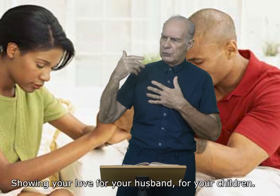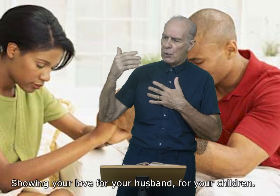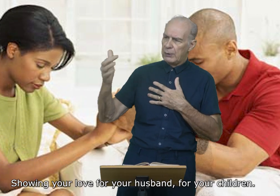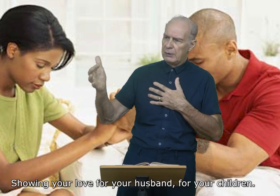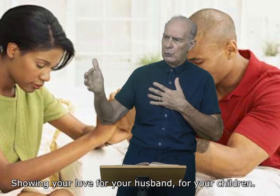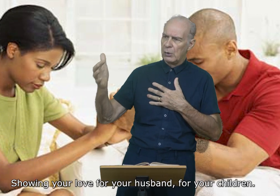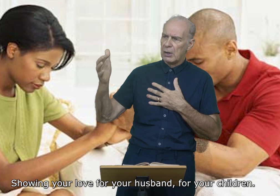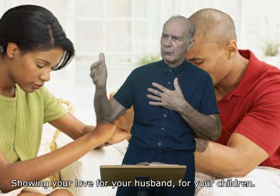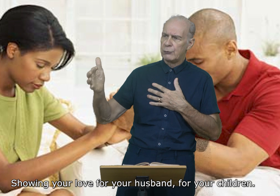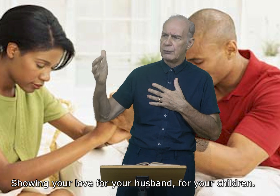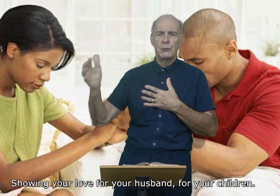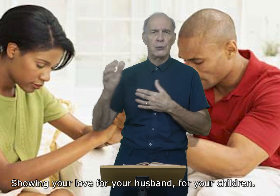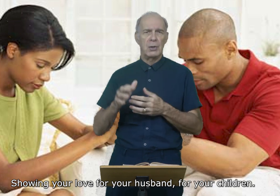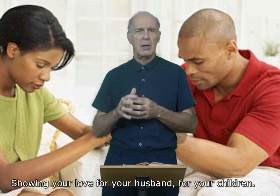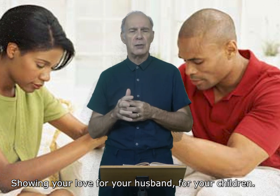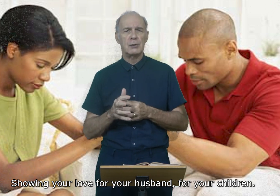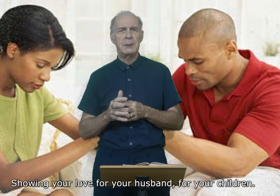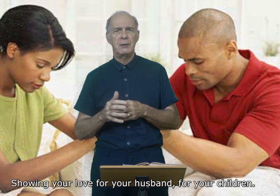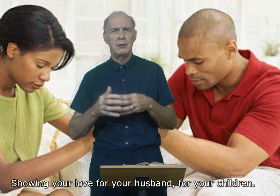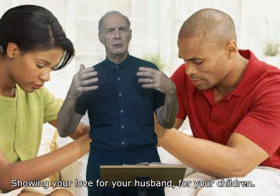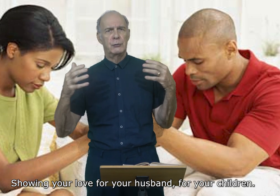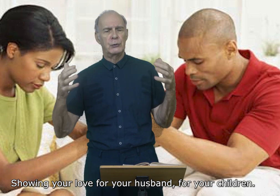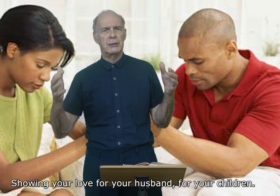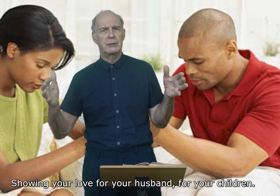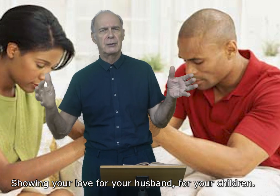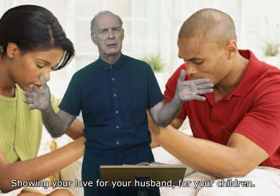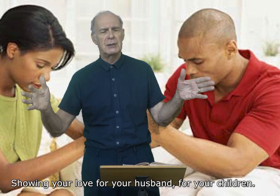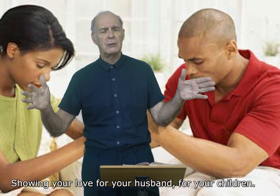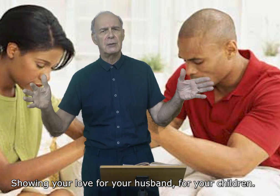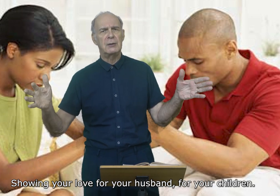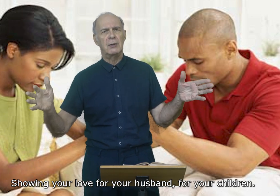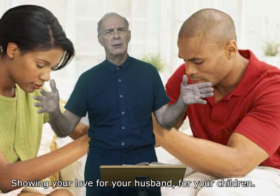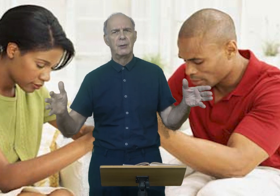Showing your love for your husband, for your children.